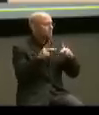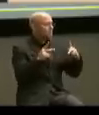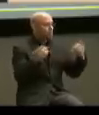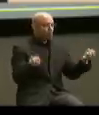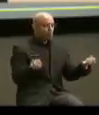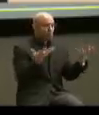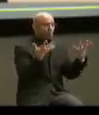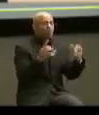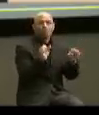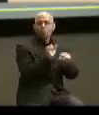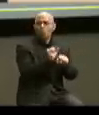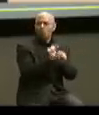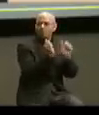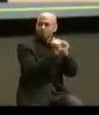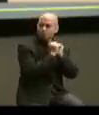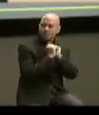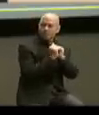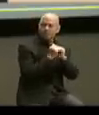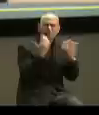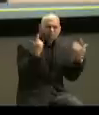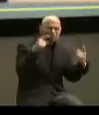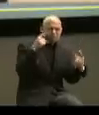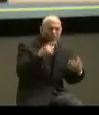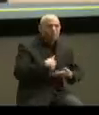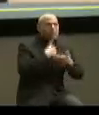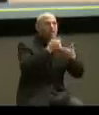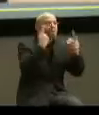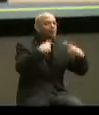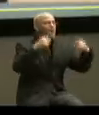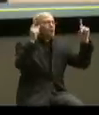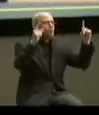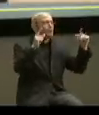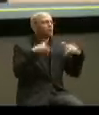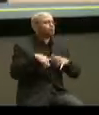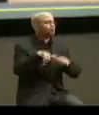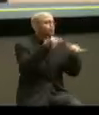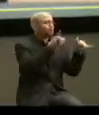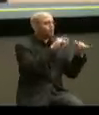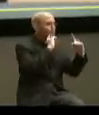A LOT OF PEOPLE WORKING TOGETHER TO HELP ACCOMPLISH A VERY COMMON, SIMILAR MISSION.